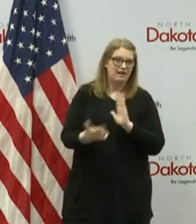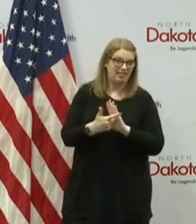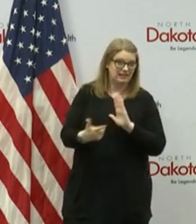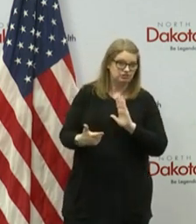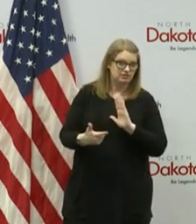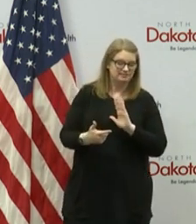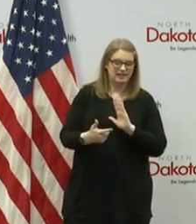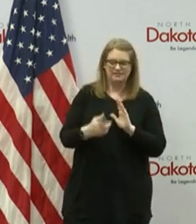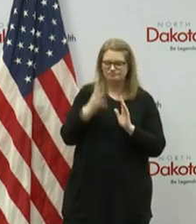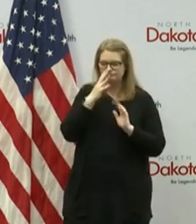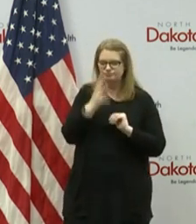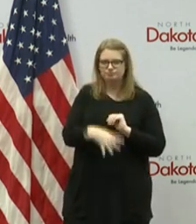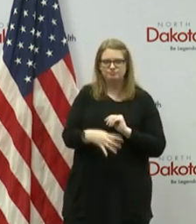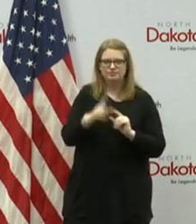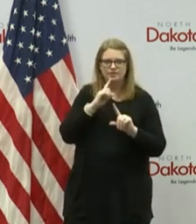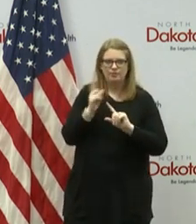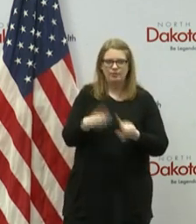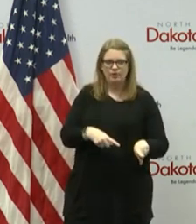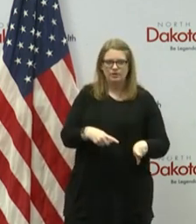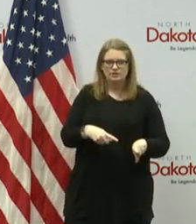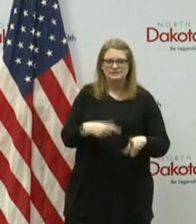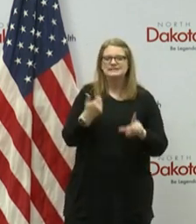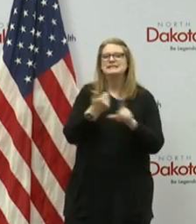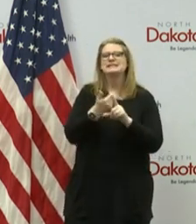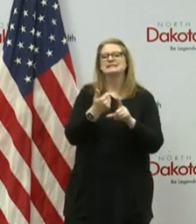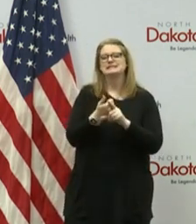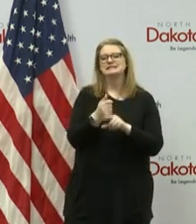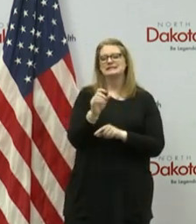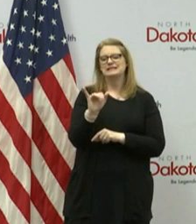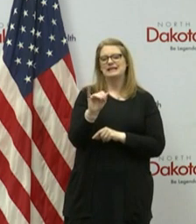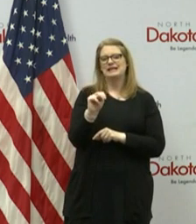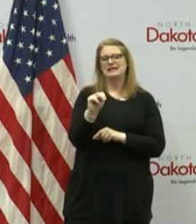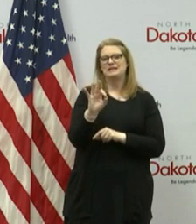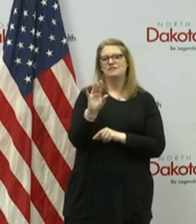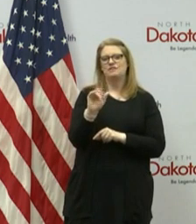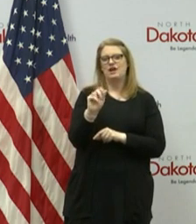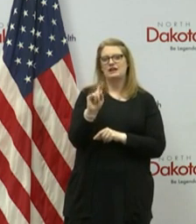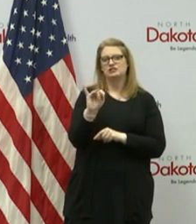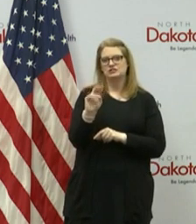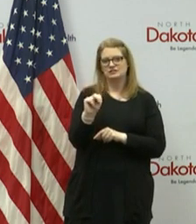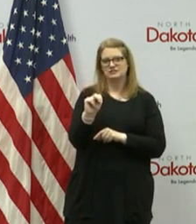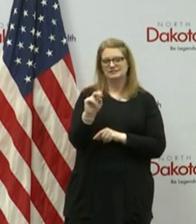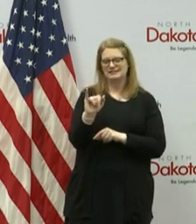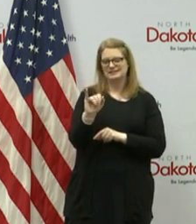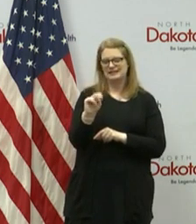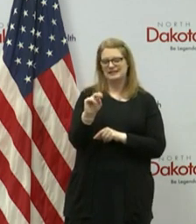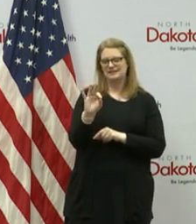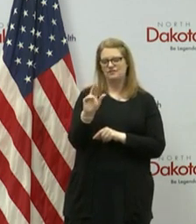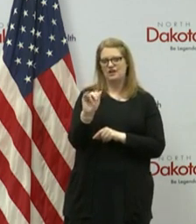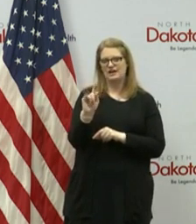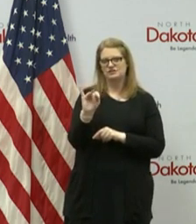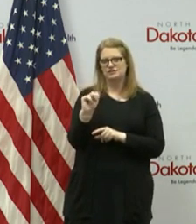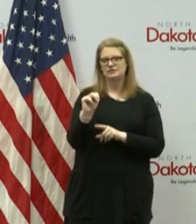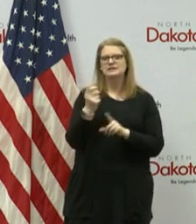STANDARDS. THERE WERE QUESTIONS YESTERDAY ABOUT VIOLATIONS AND AGAIN WANT TO BE CLEAR ON THIS.